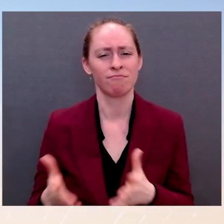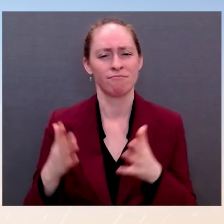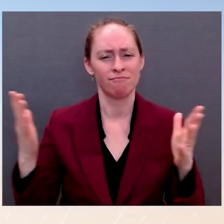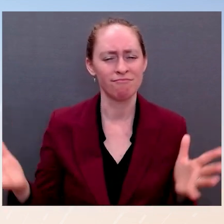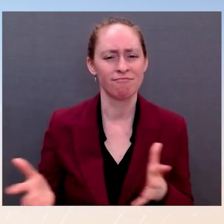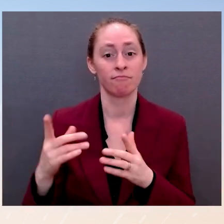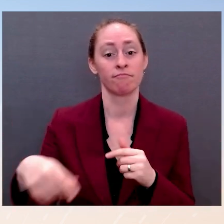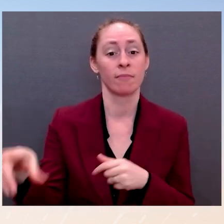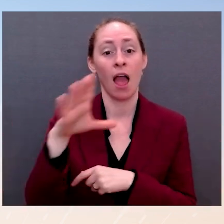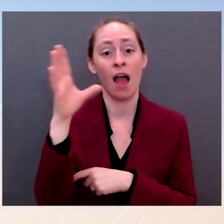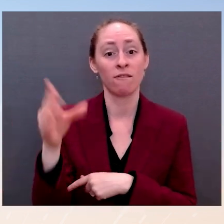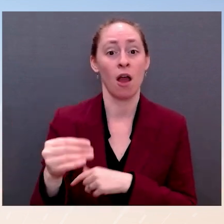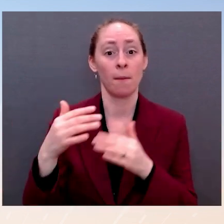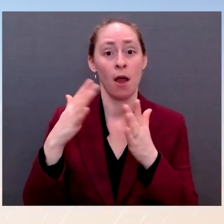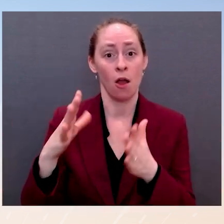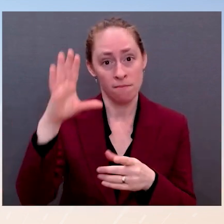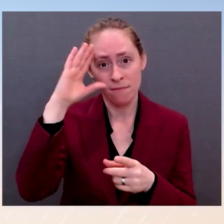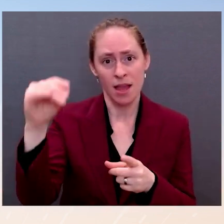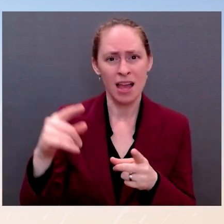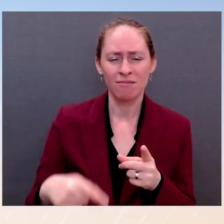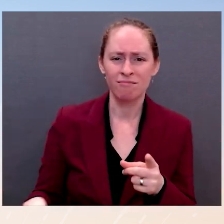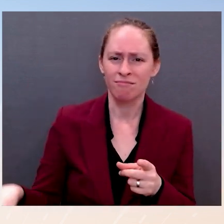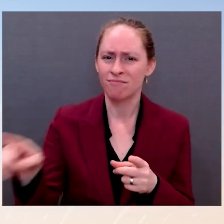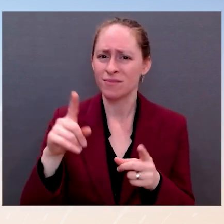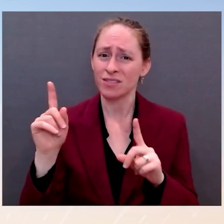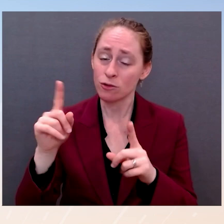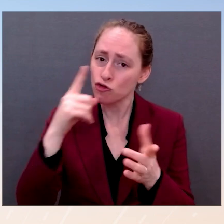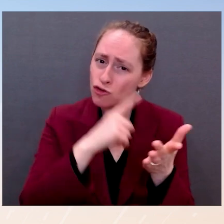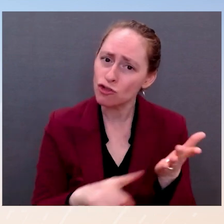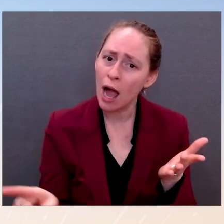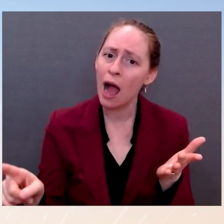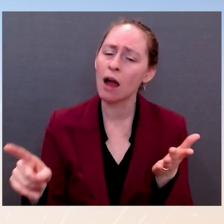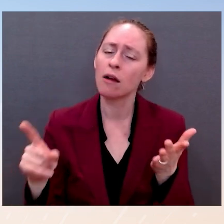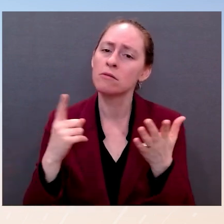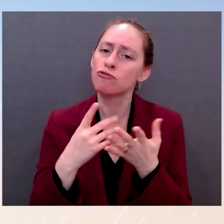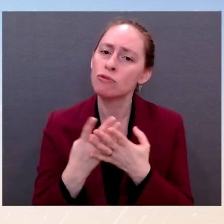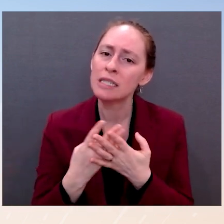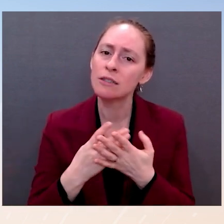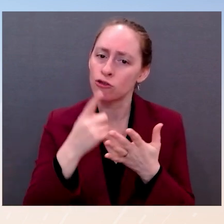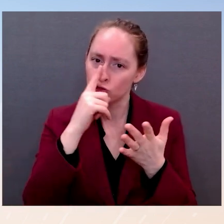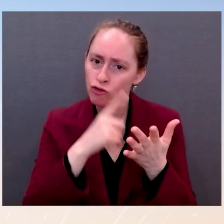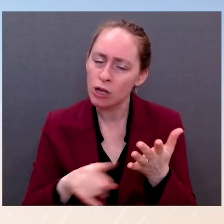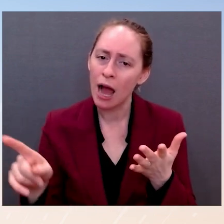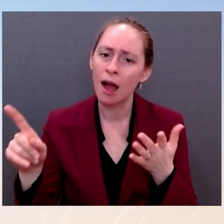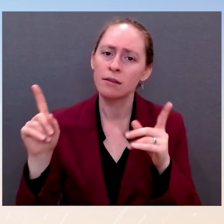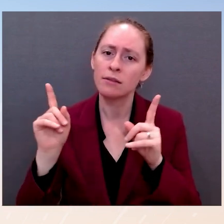you know, African-American men to be proactive, to go and get screened,